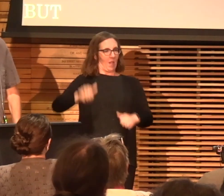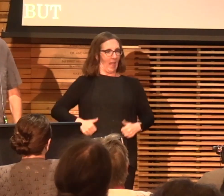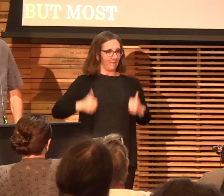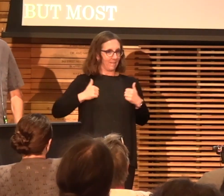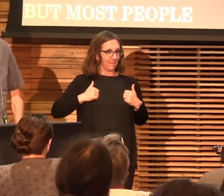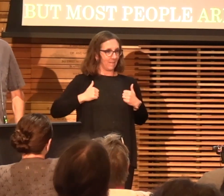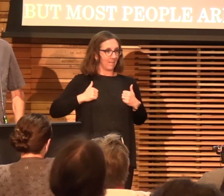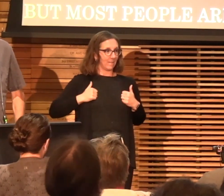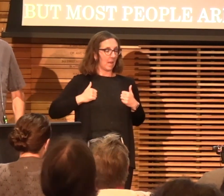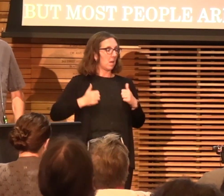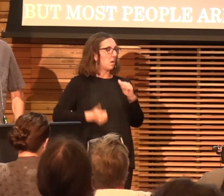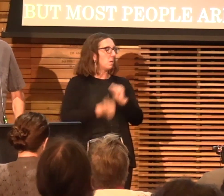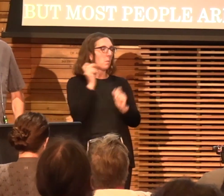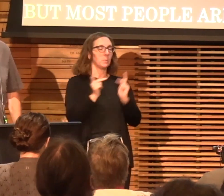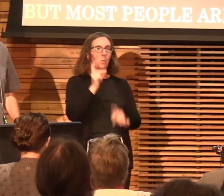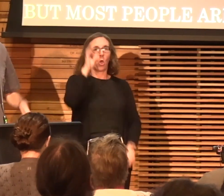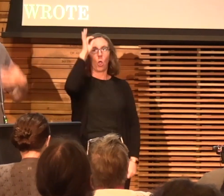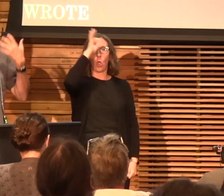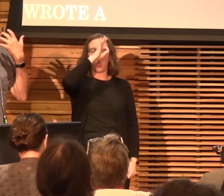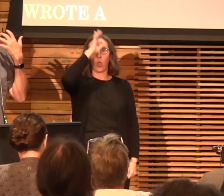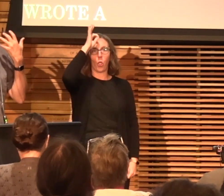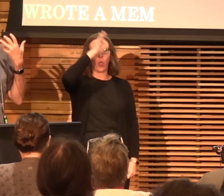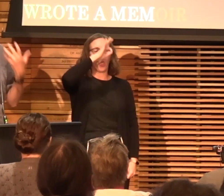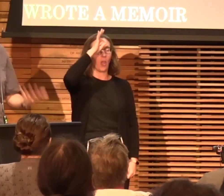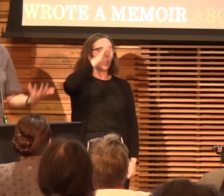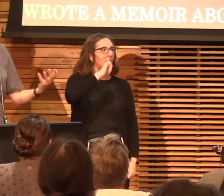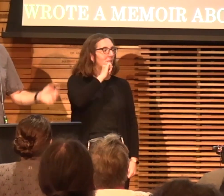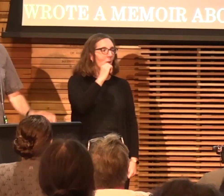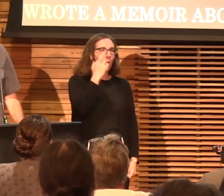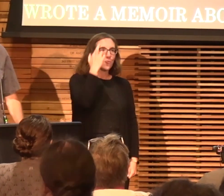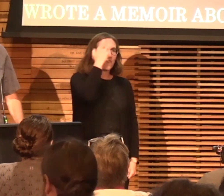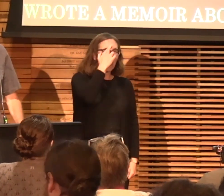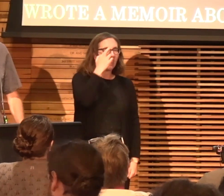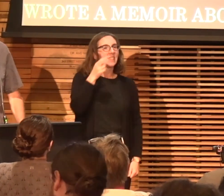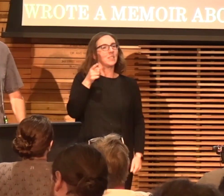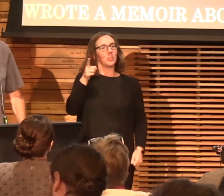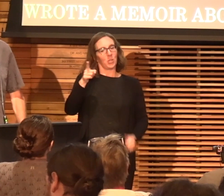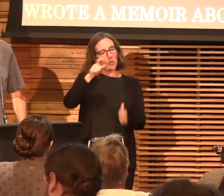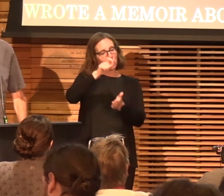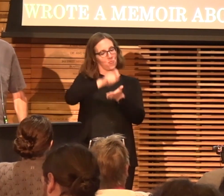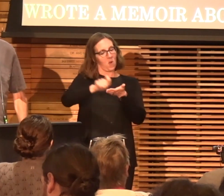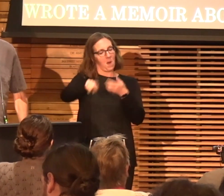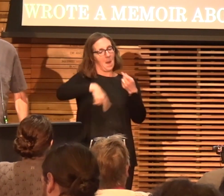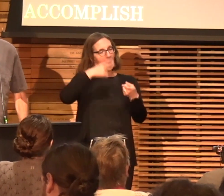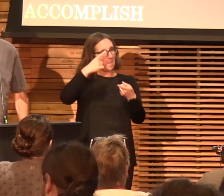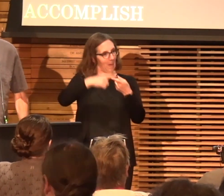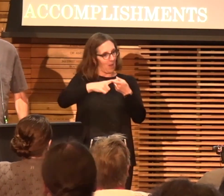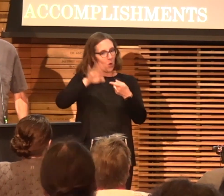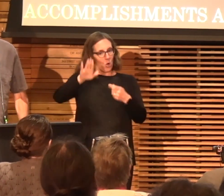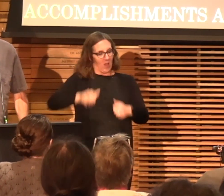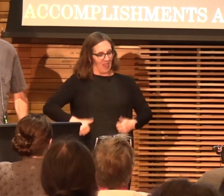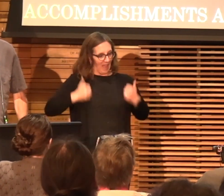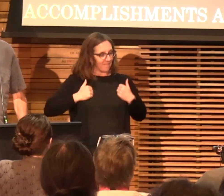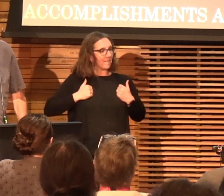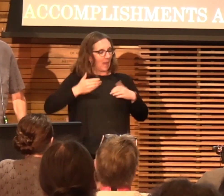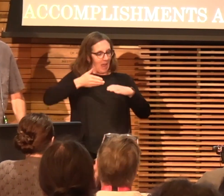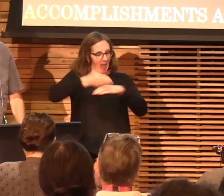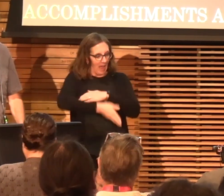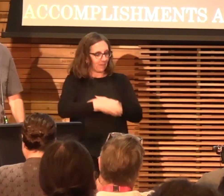that she ever wrote a memoir about her adult life and accomplishments after Radcliffe. I don't think that's a coincidence.